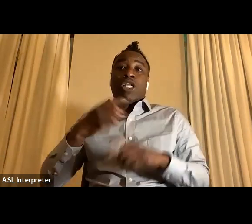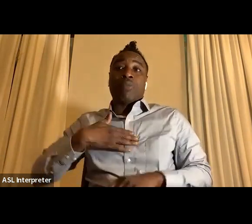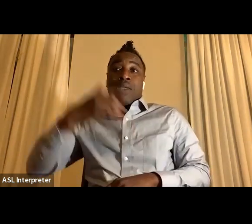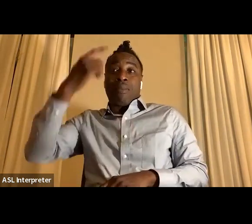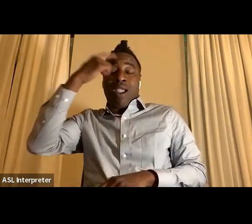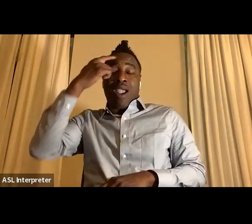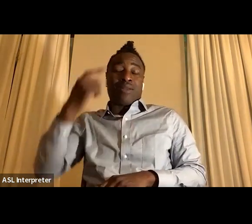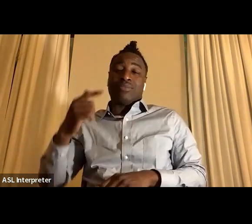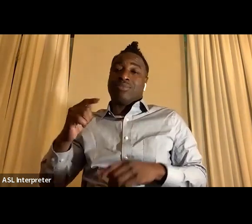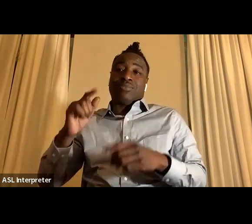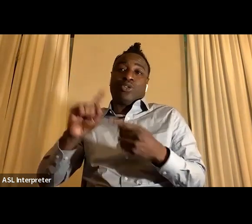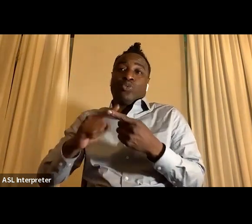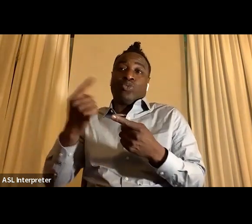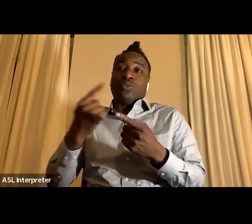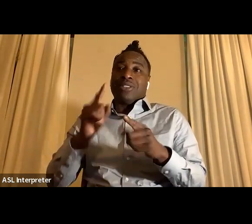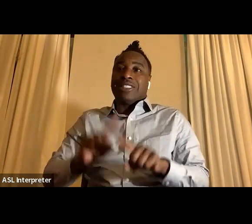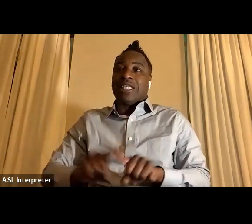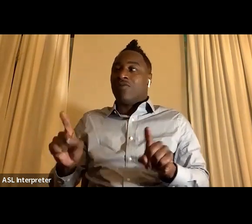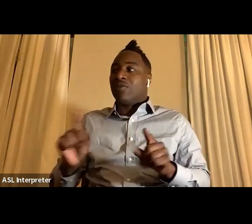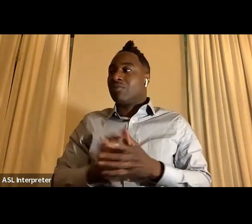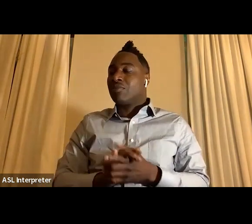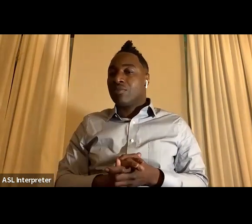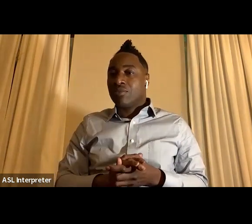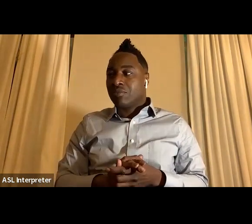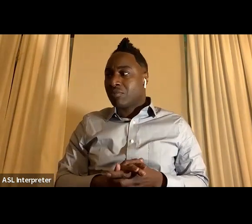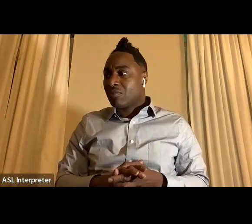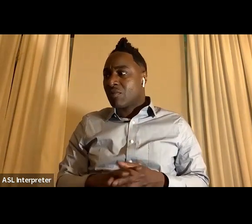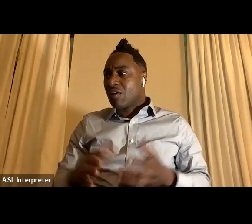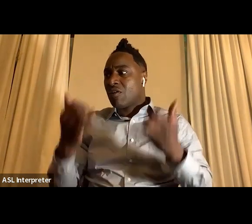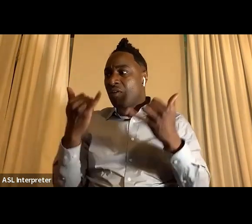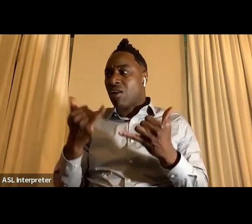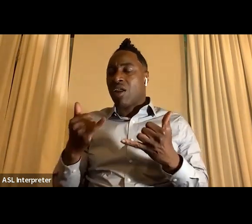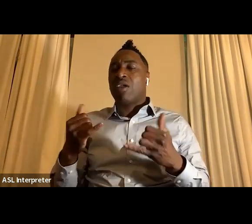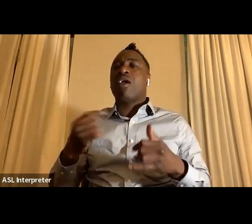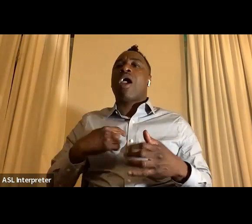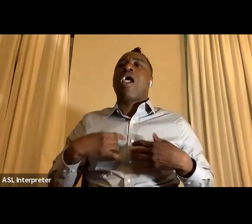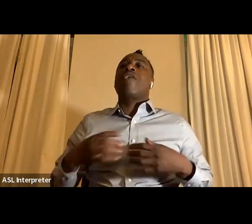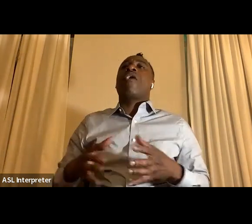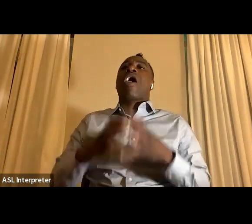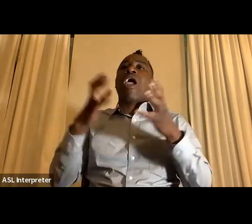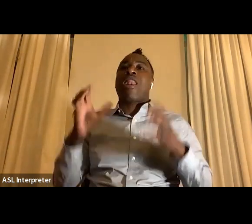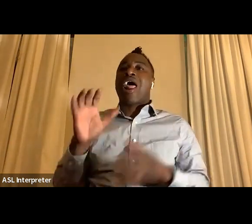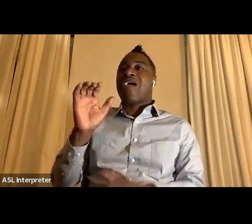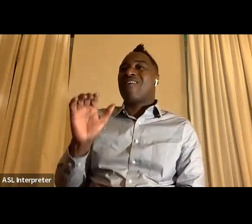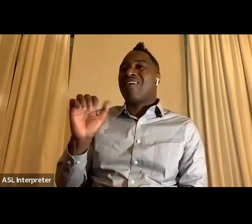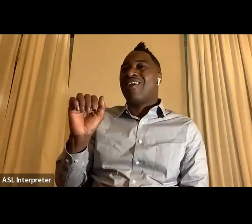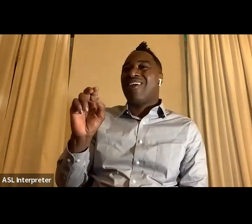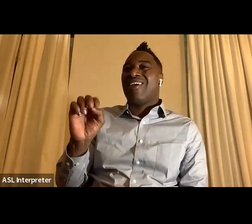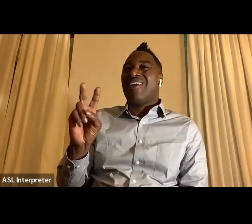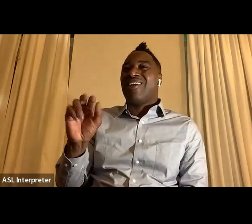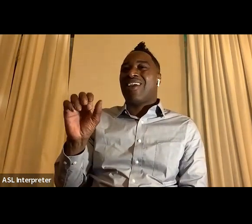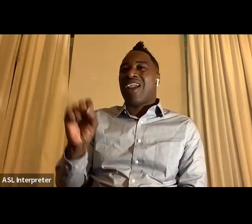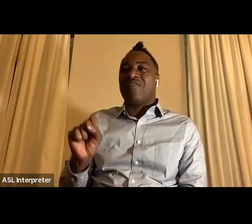Or I have like right now I have like a lot of canvases that I don't like.